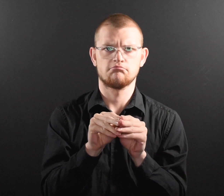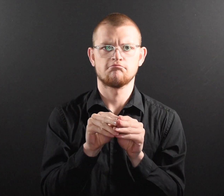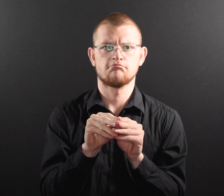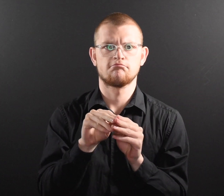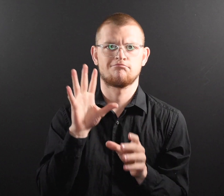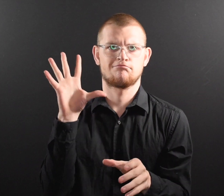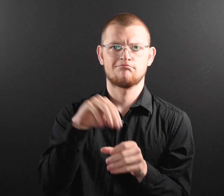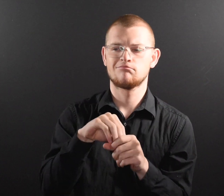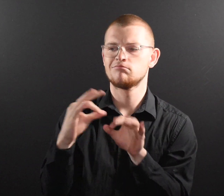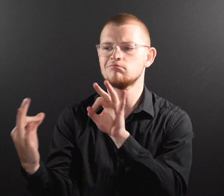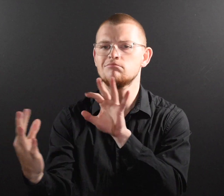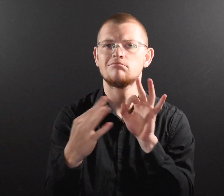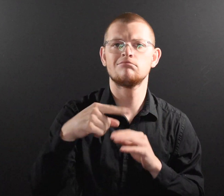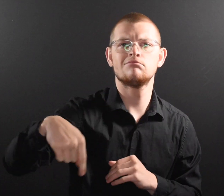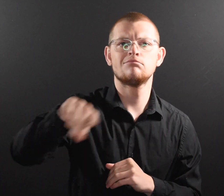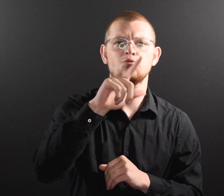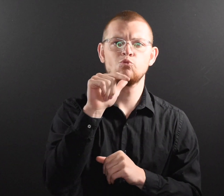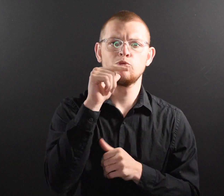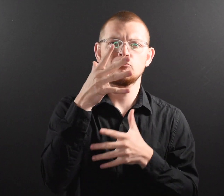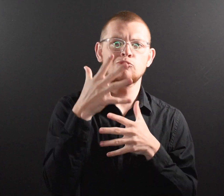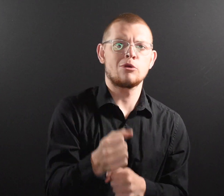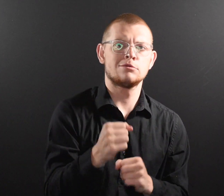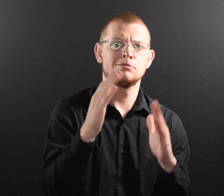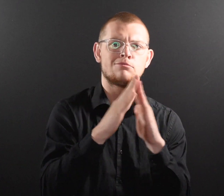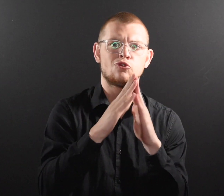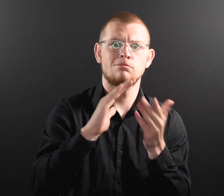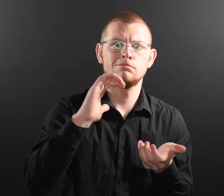local public health, and MDH equity leadership.